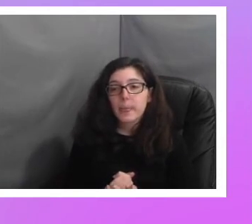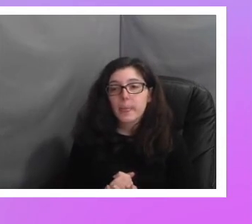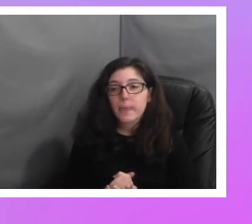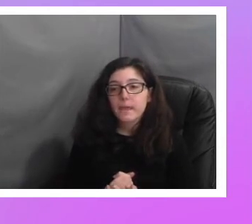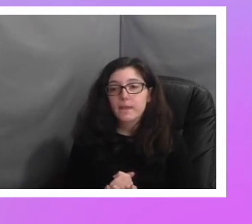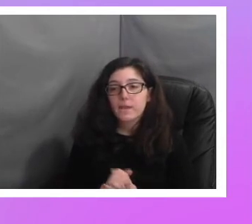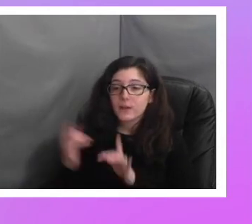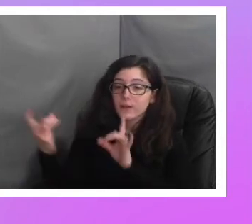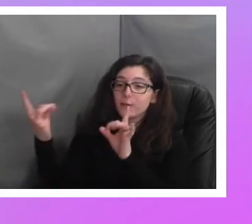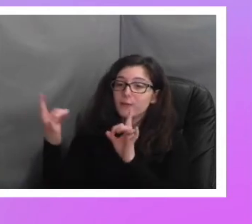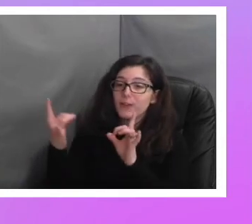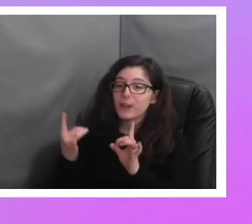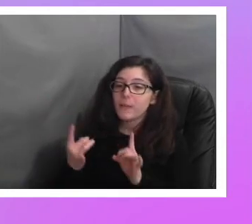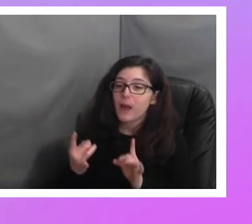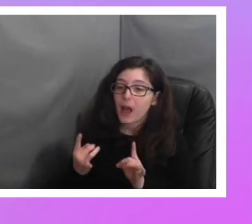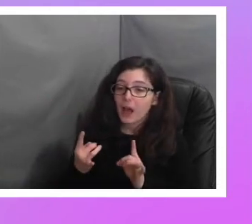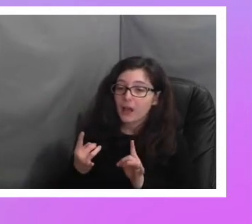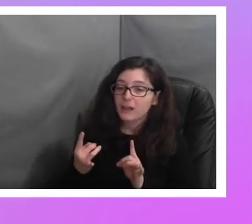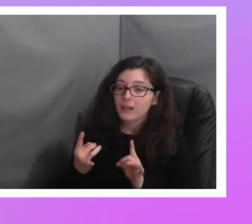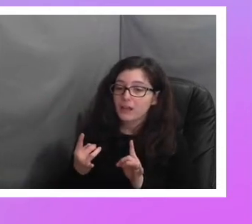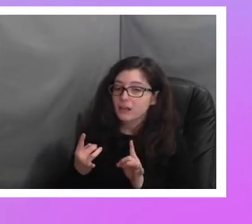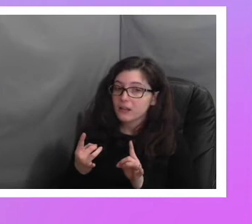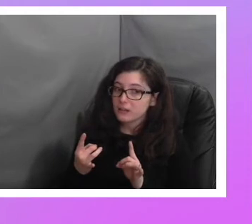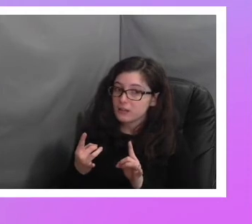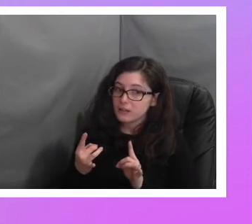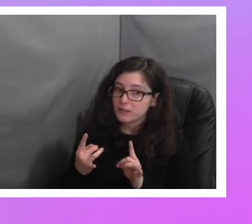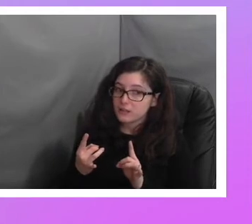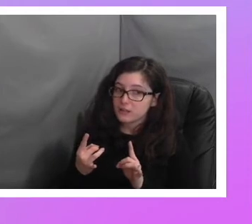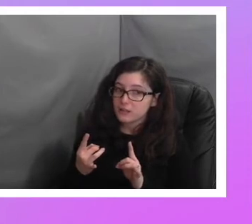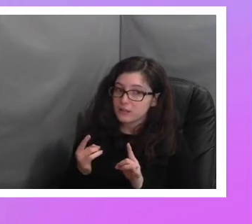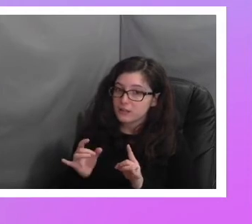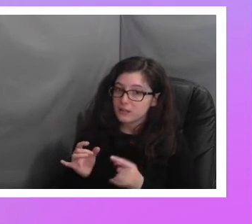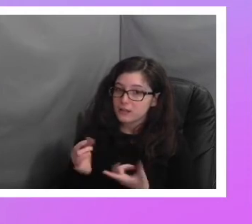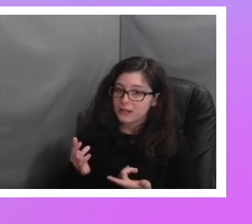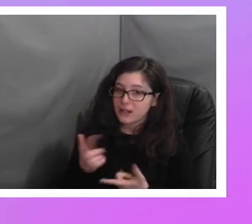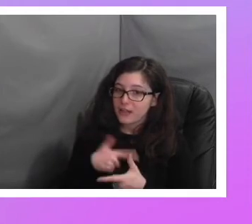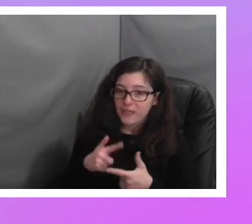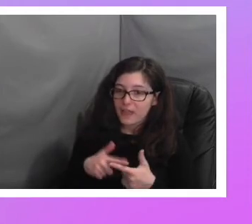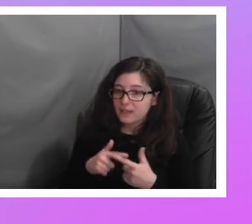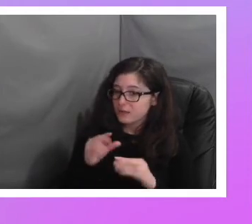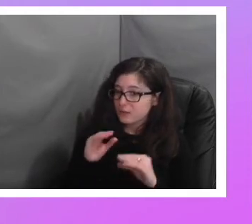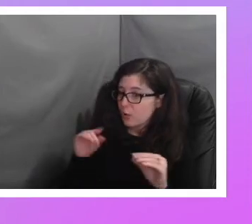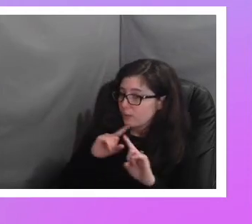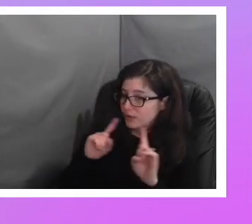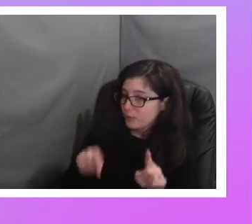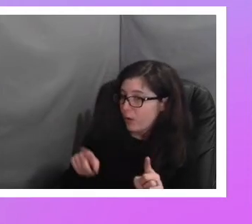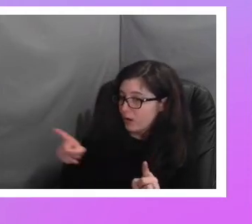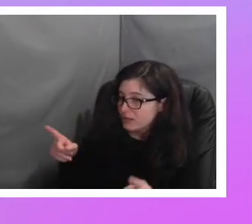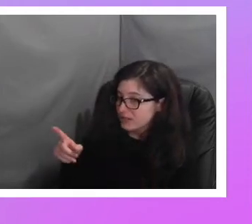that you never hear back from is not a very satisfying mechanism of giving feedback